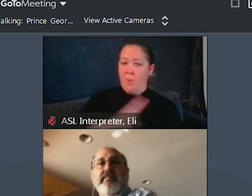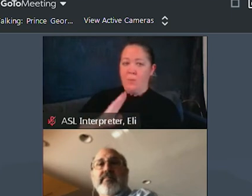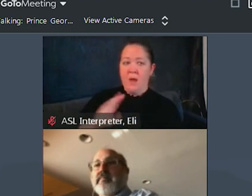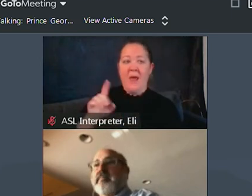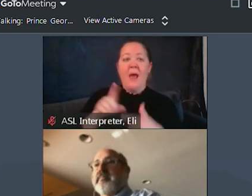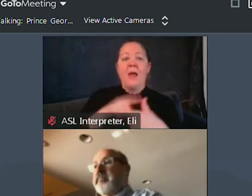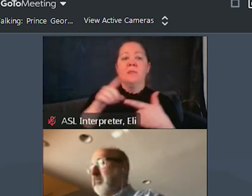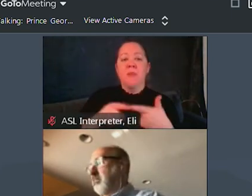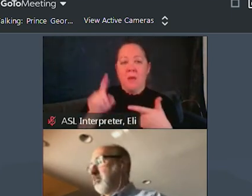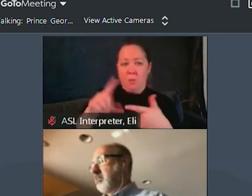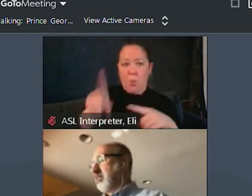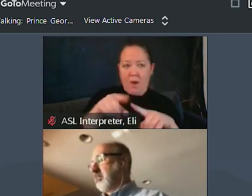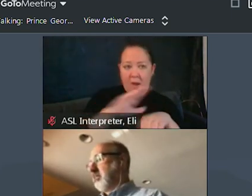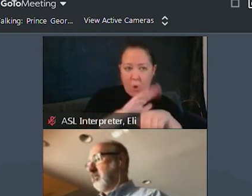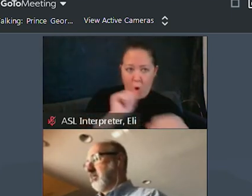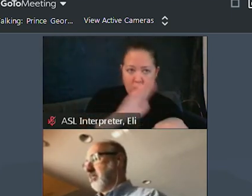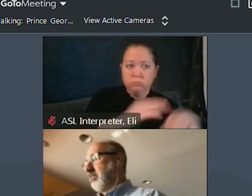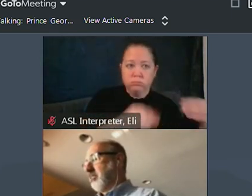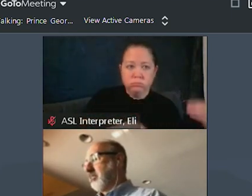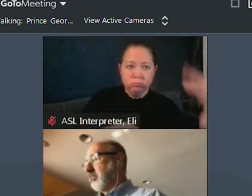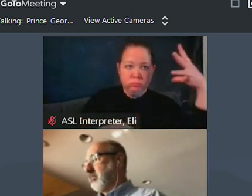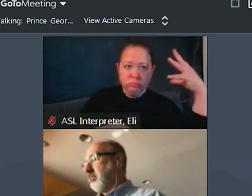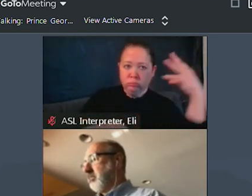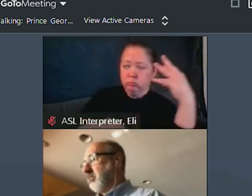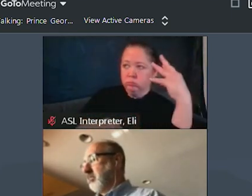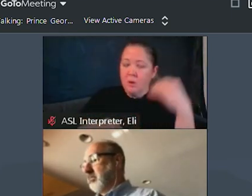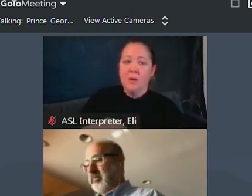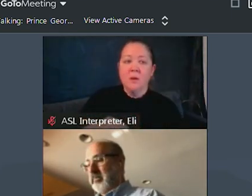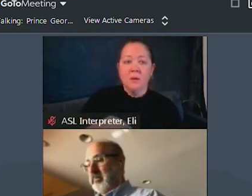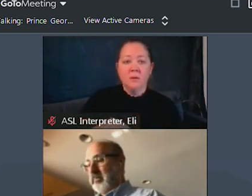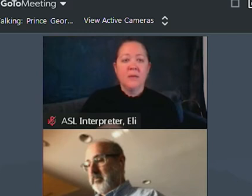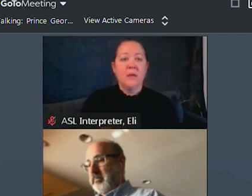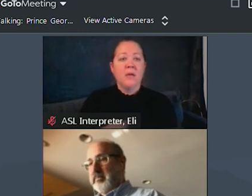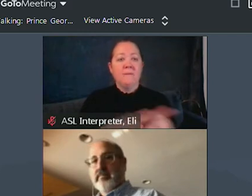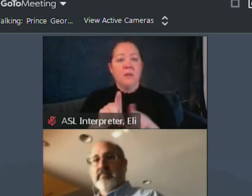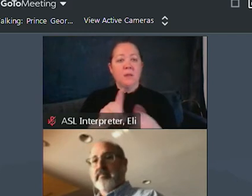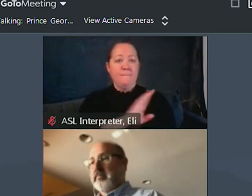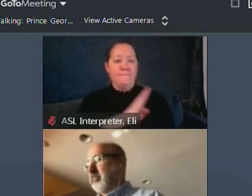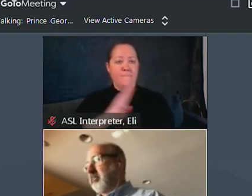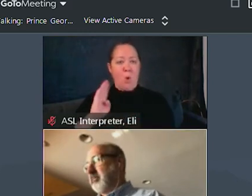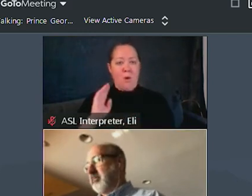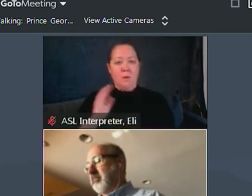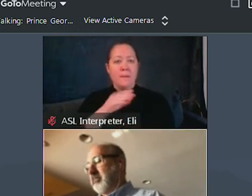So even the board members should have their cameras off so that the focus can be on our side interpreter.